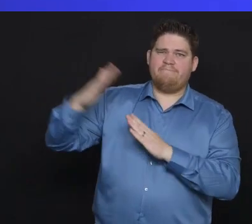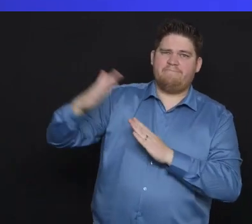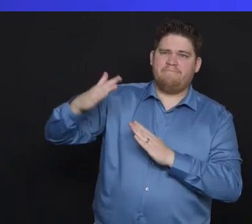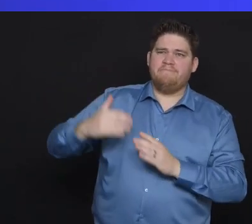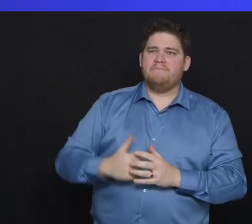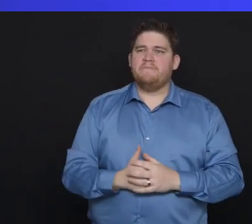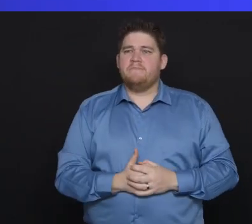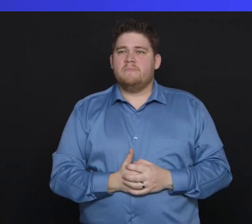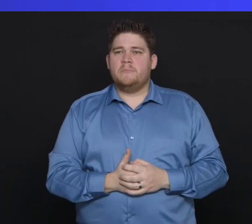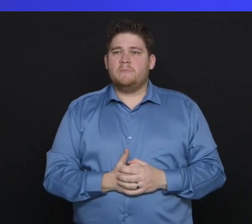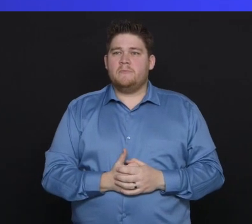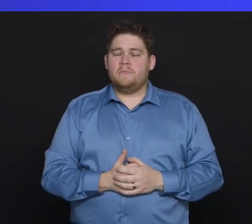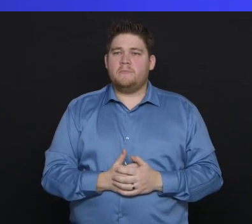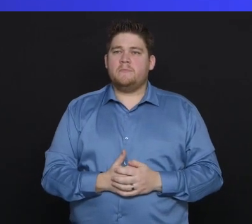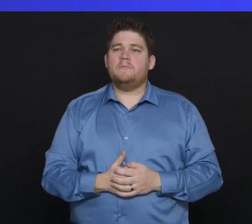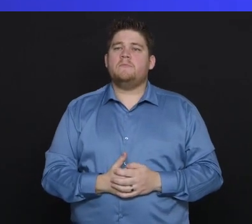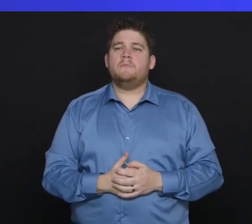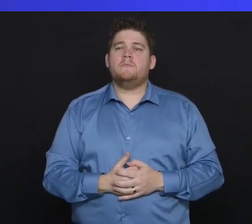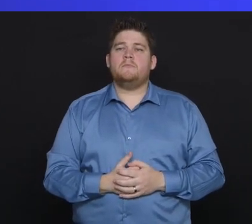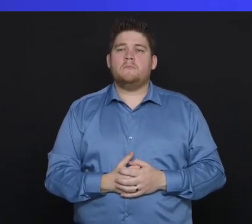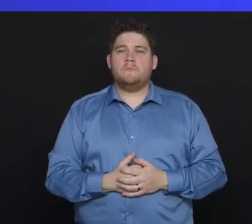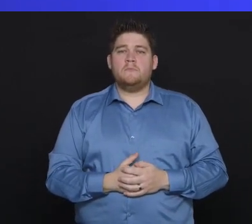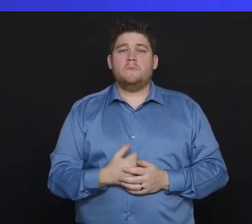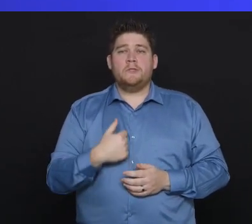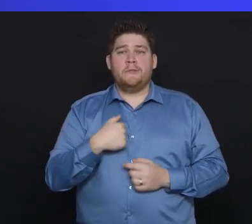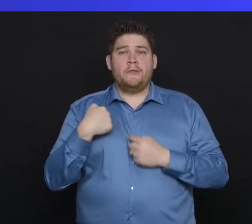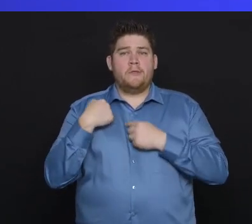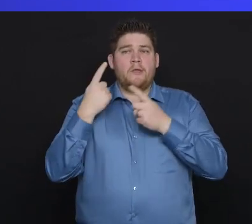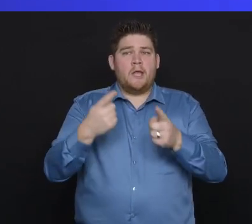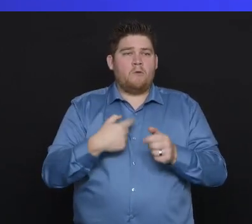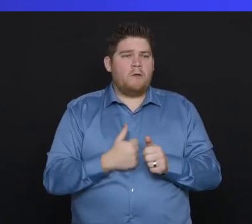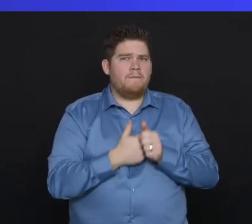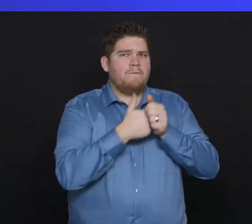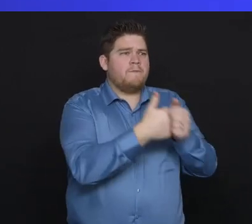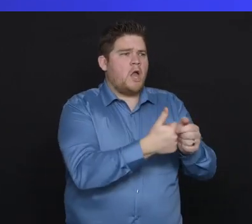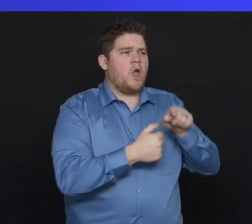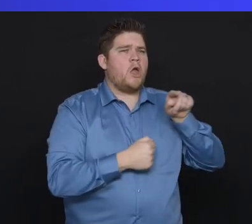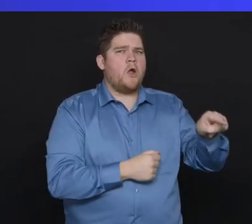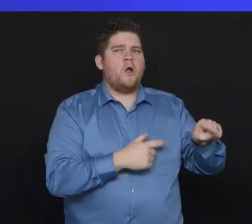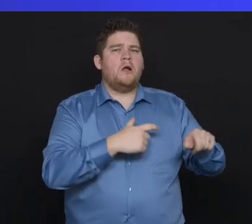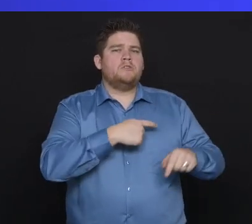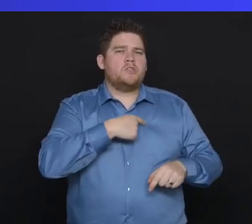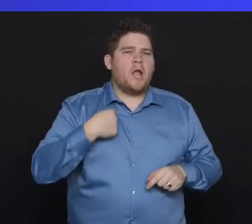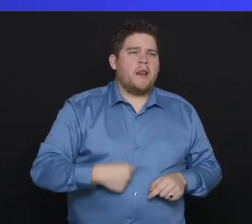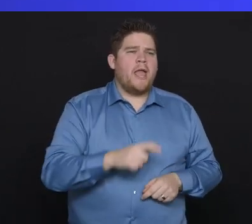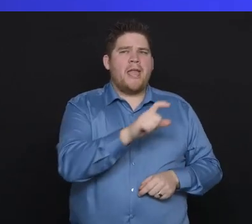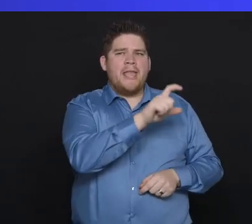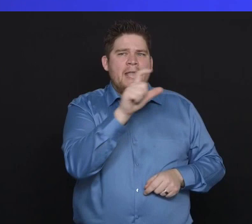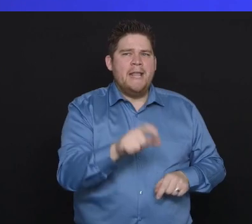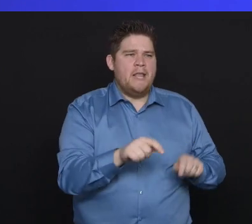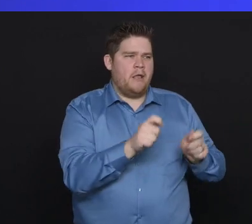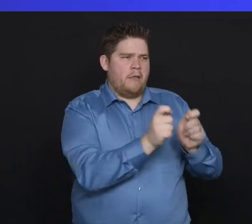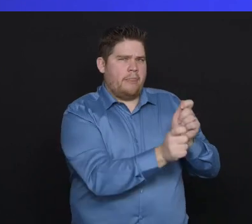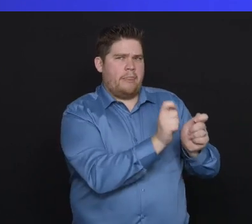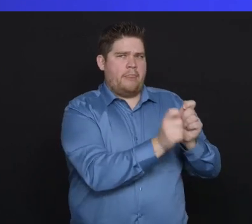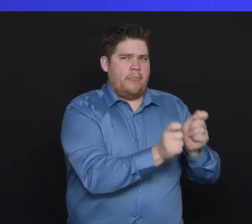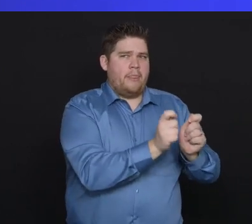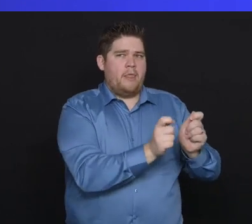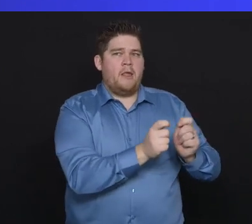modeling that will look at today, and the fact that it is based on northern Italy, do we need to rework the modeling?